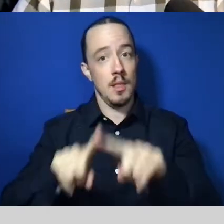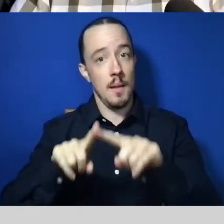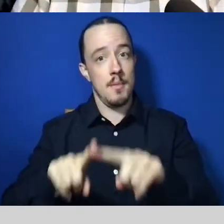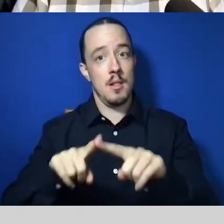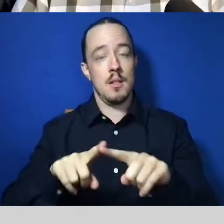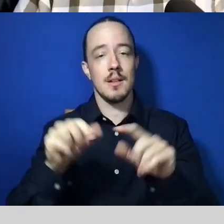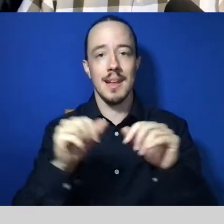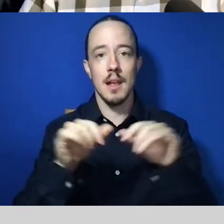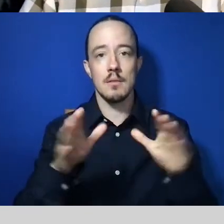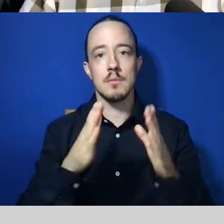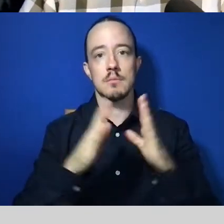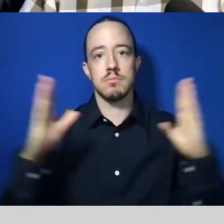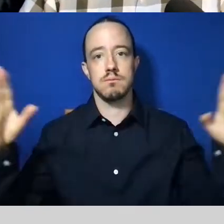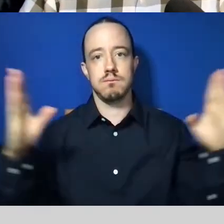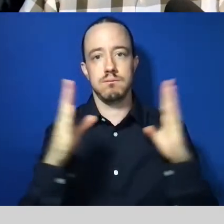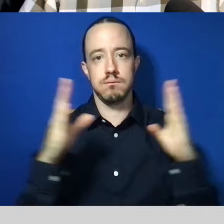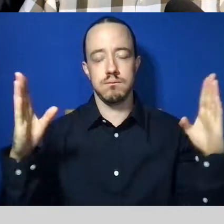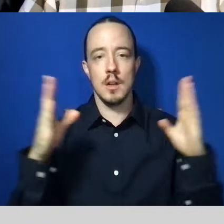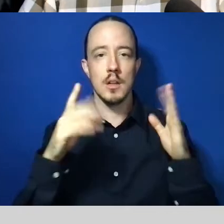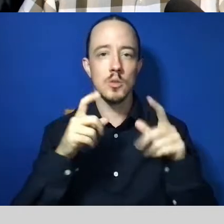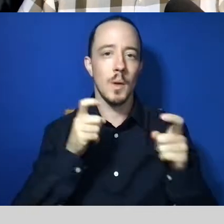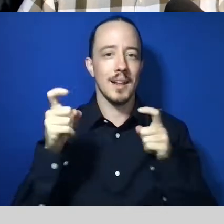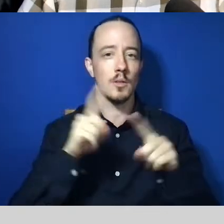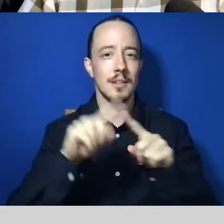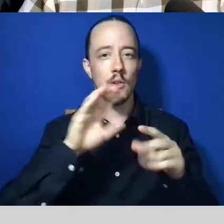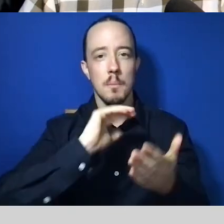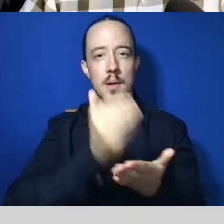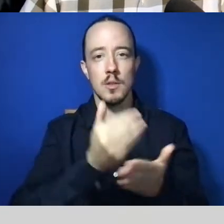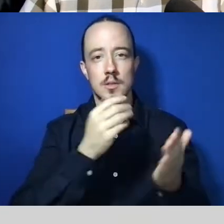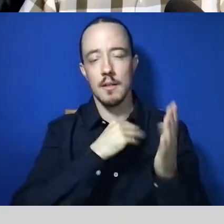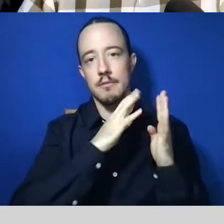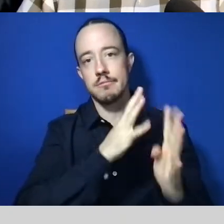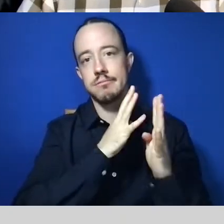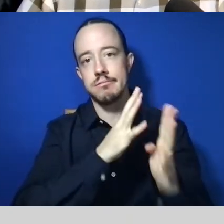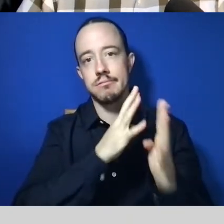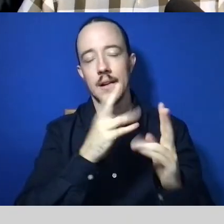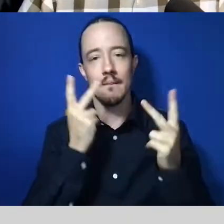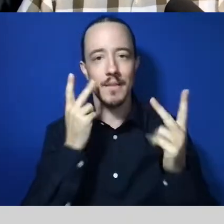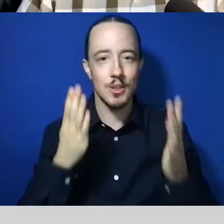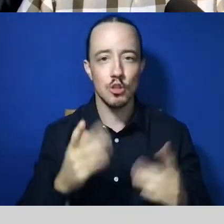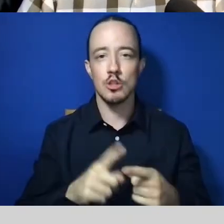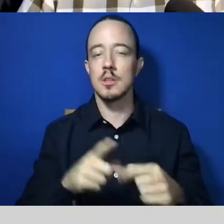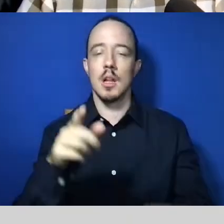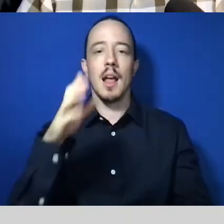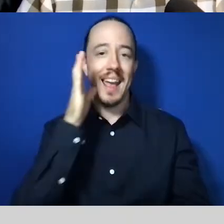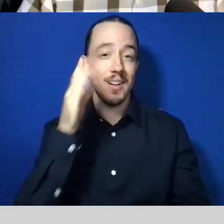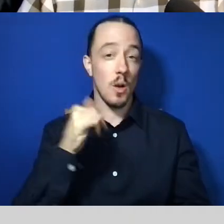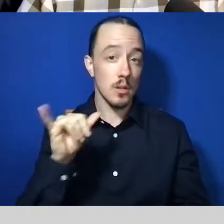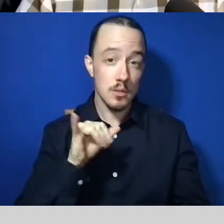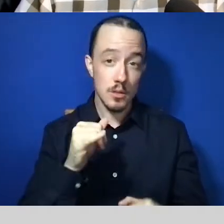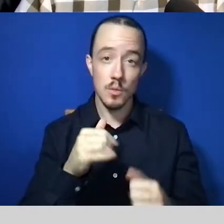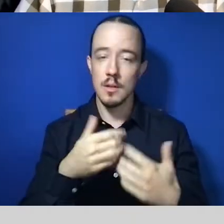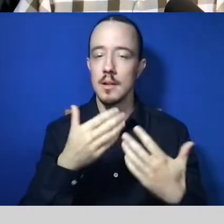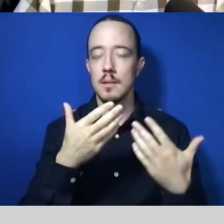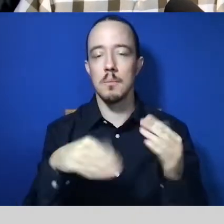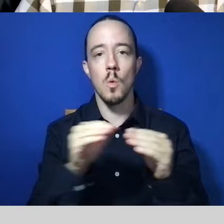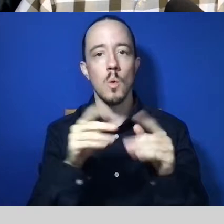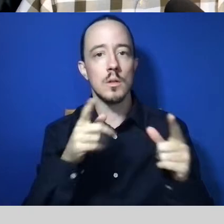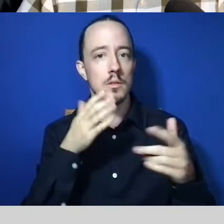and just generally makes it a much more enjoyable experience because I'm not having to deal with the command line tools and monitoring servers.